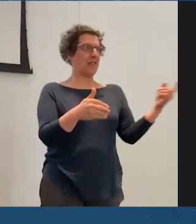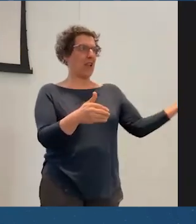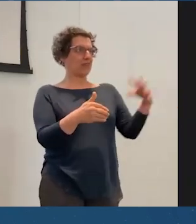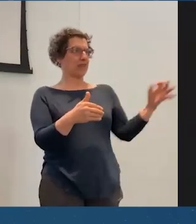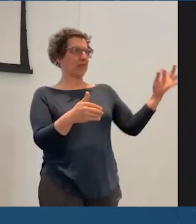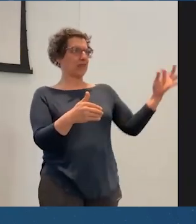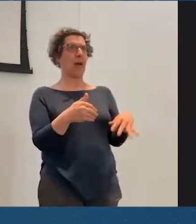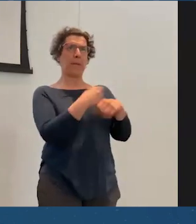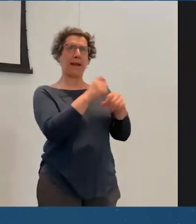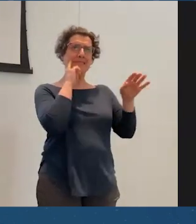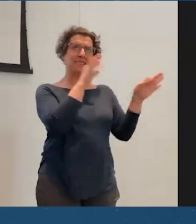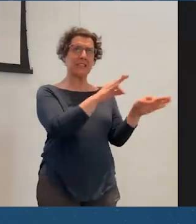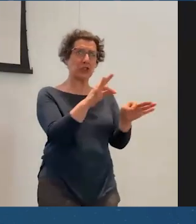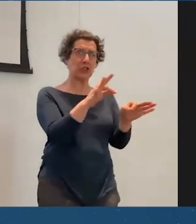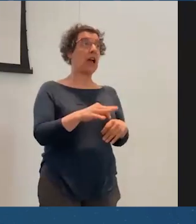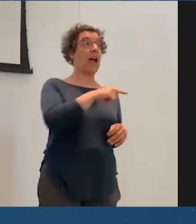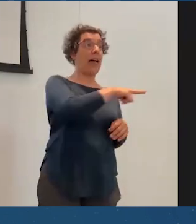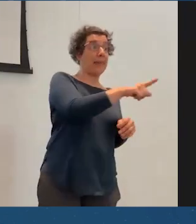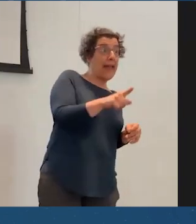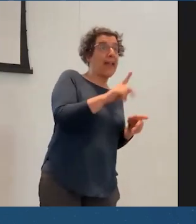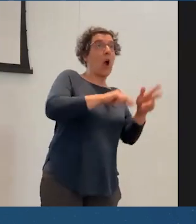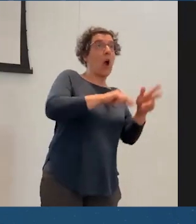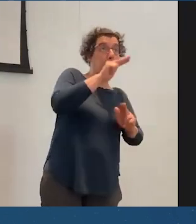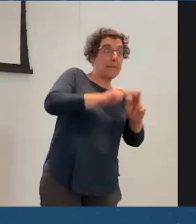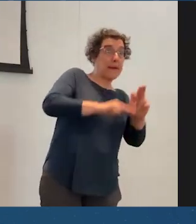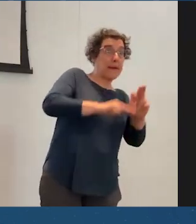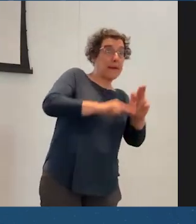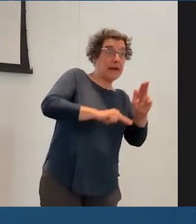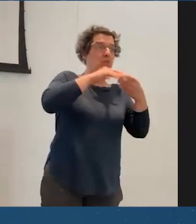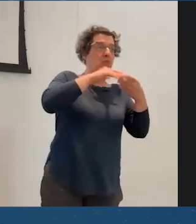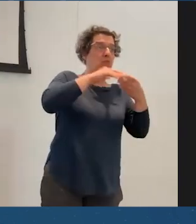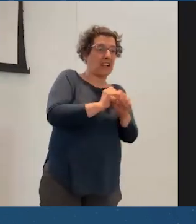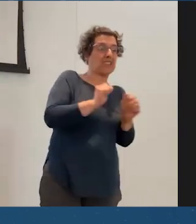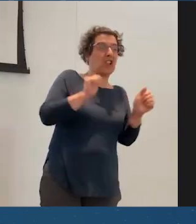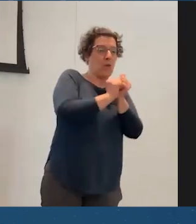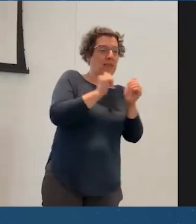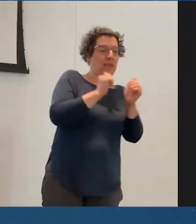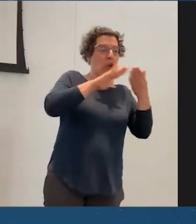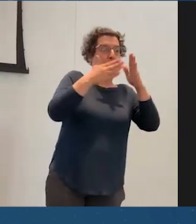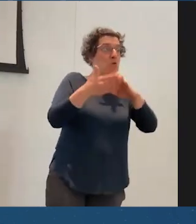and they are building products with the community. They are not just giving feedback.